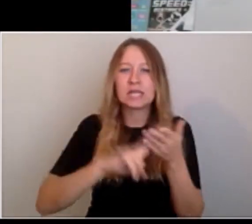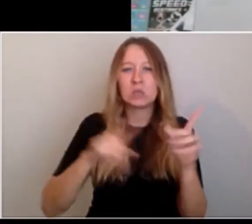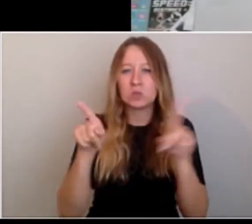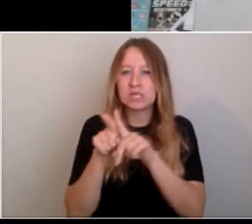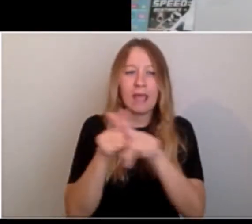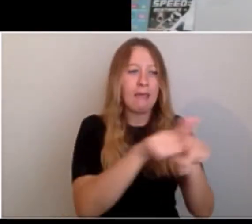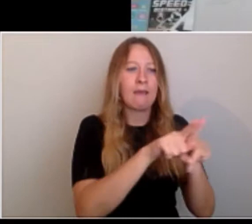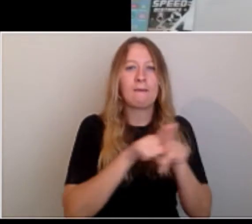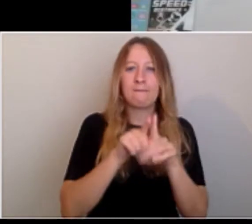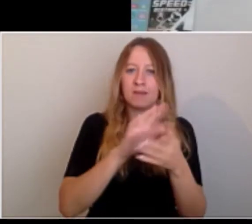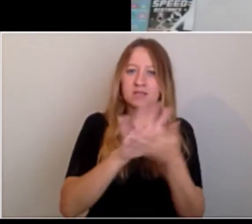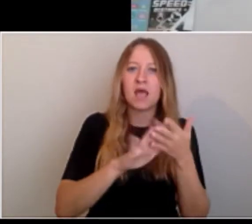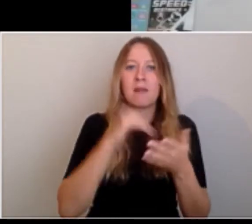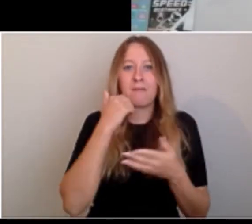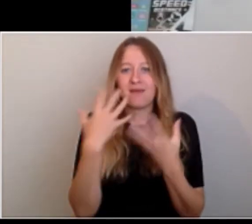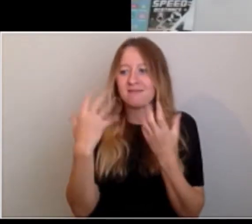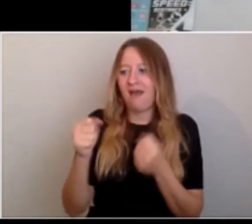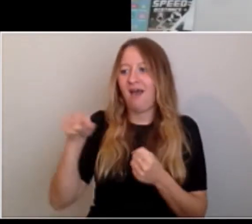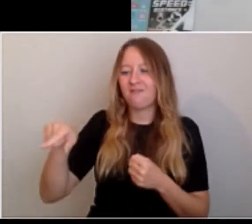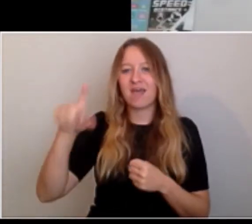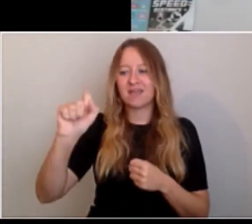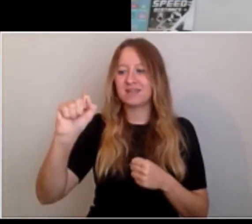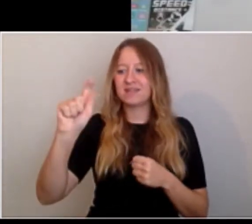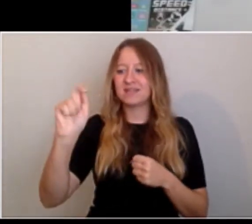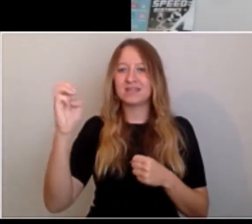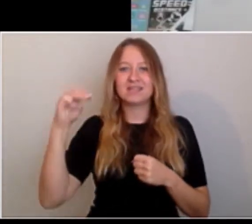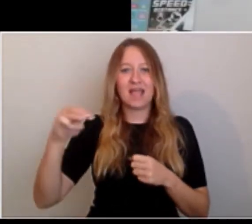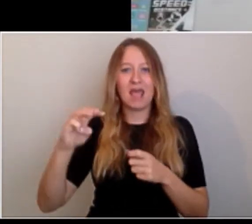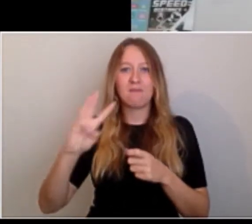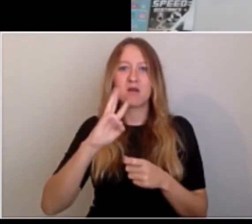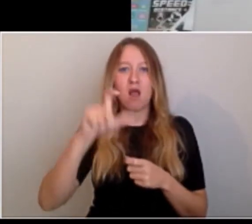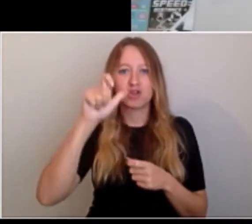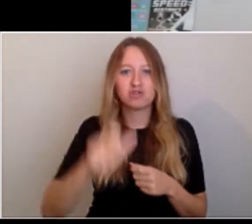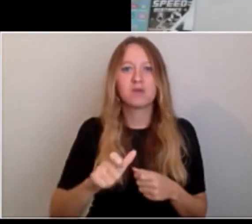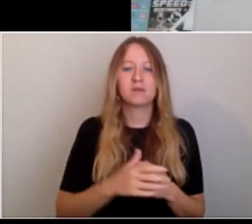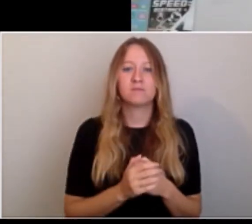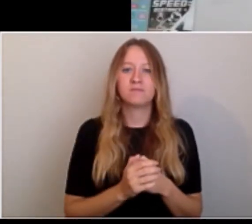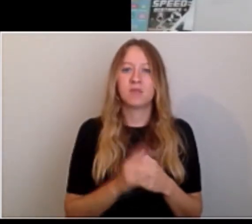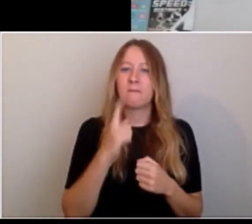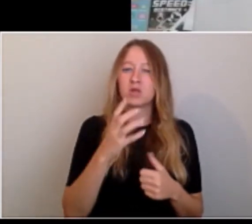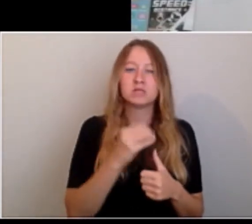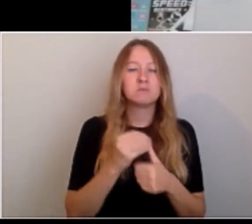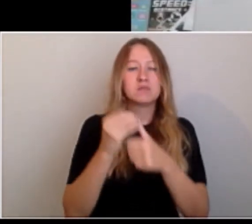Glossary, to know the signs. What I particularly find very,